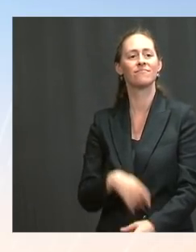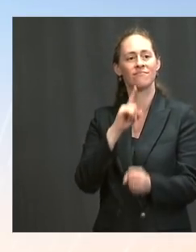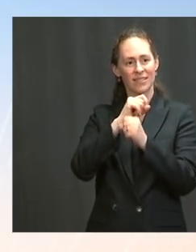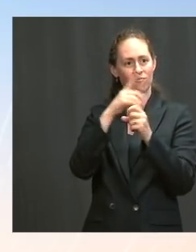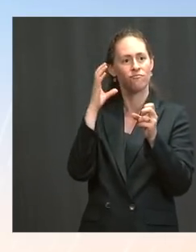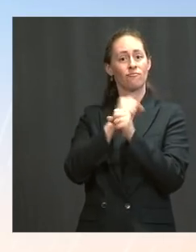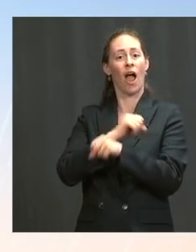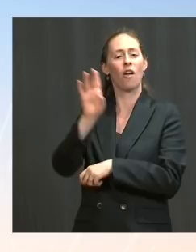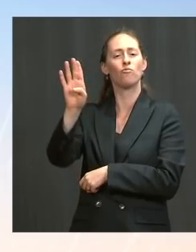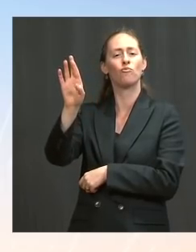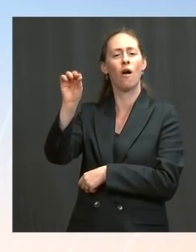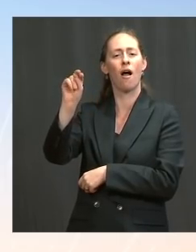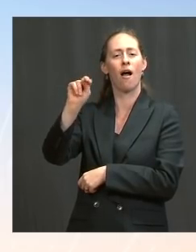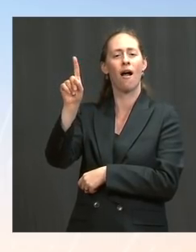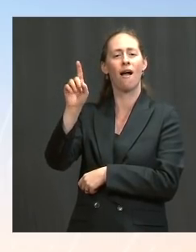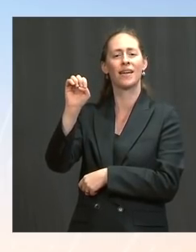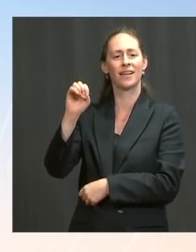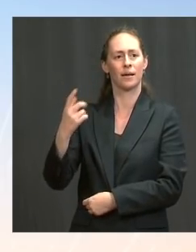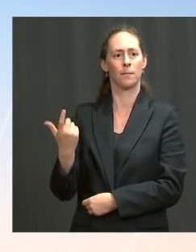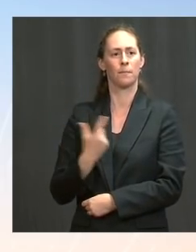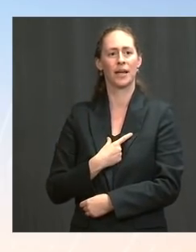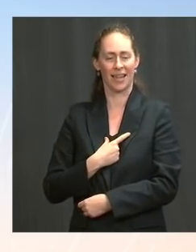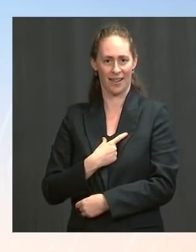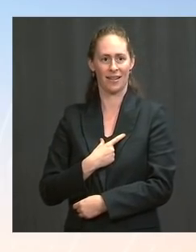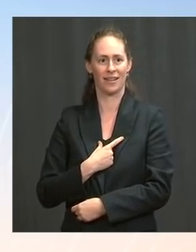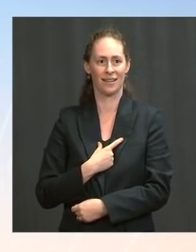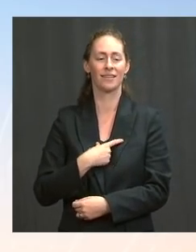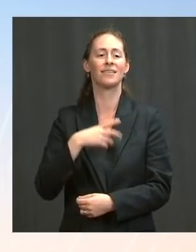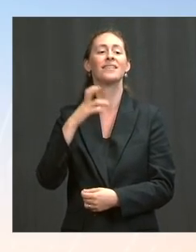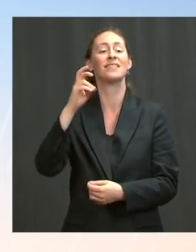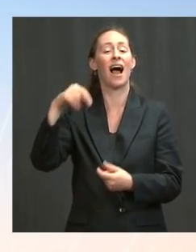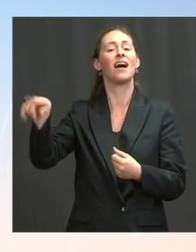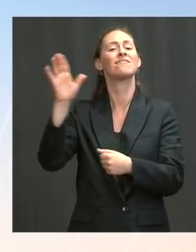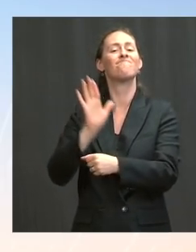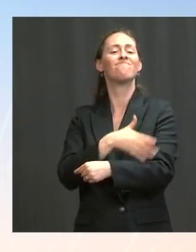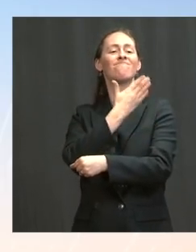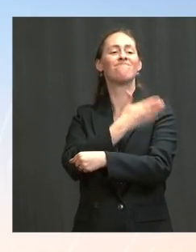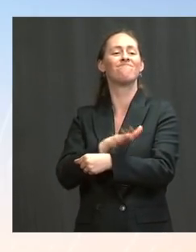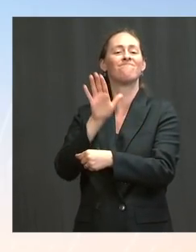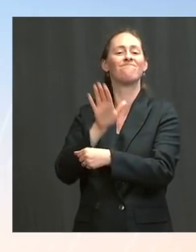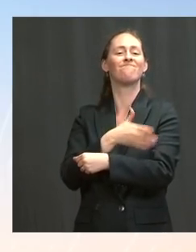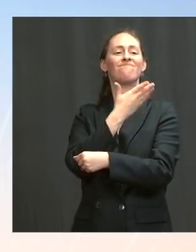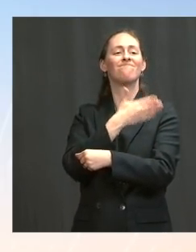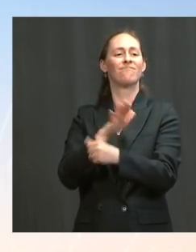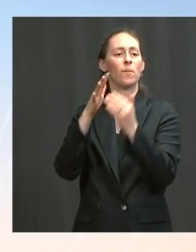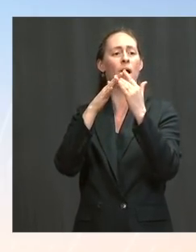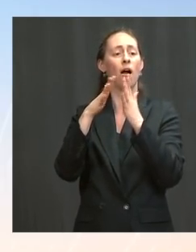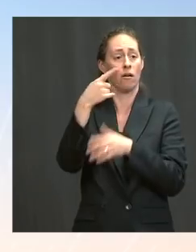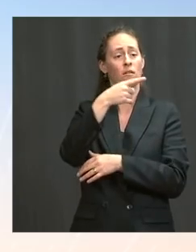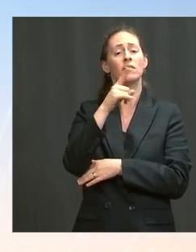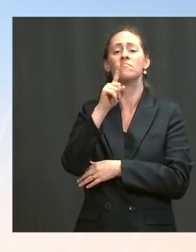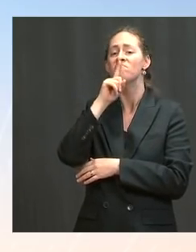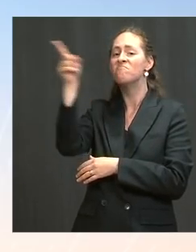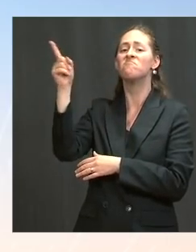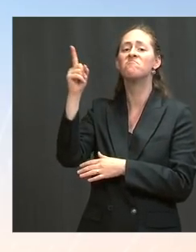while the anthem played. Does President Biden think that is appropriate behavior for someone who hopes to represent Team USA? Ms. Psaki: Well, Peter, I --